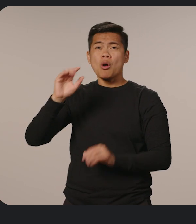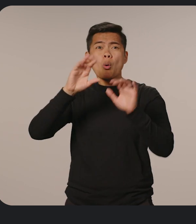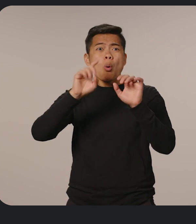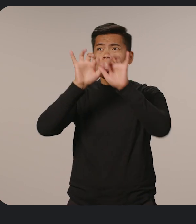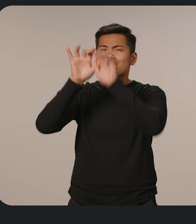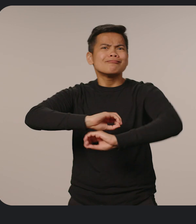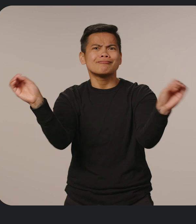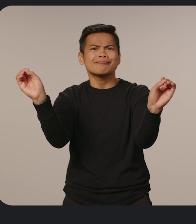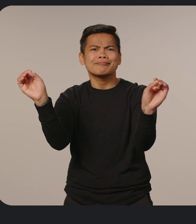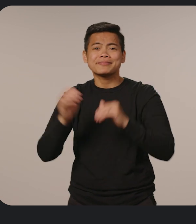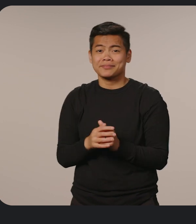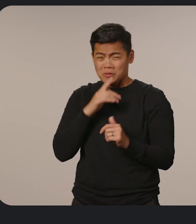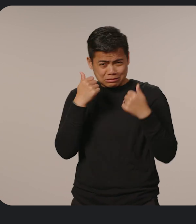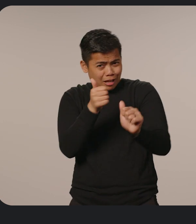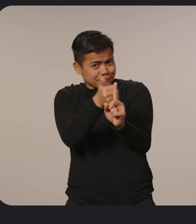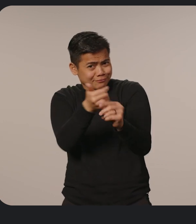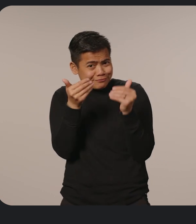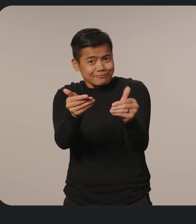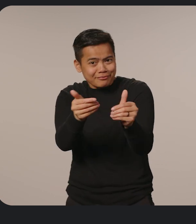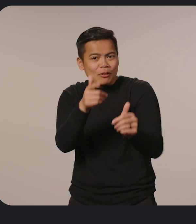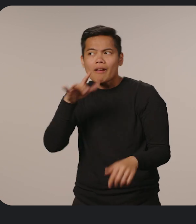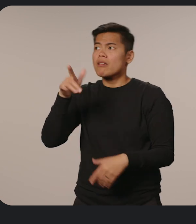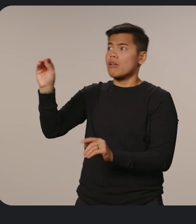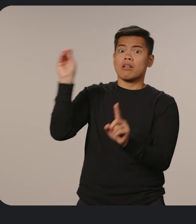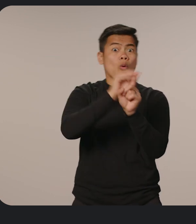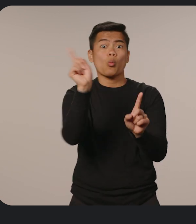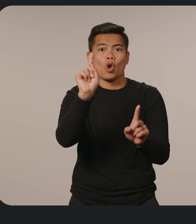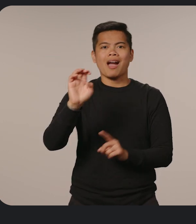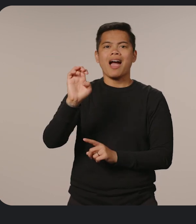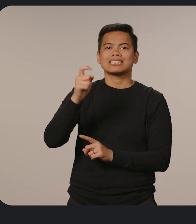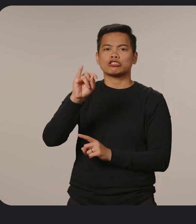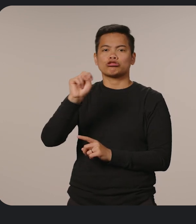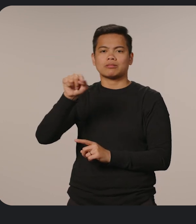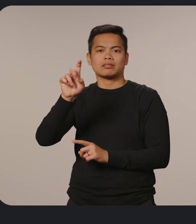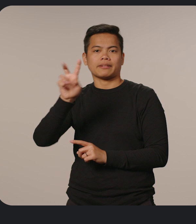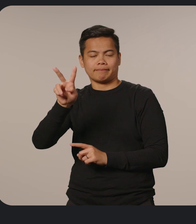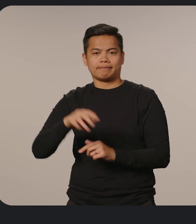code if you want to try it for yourself you can find and install it on